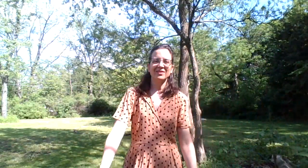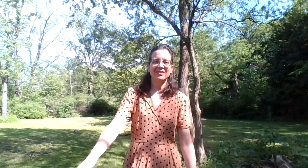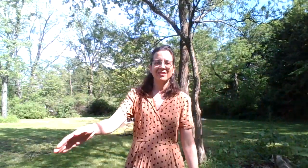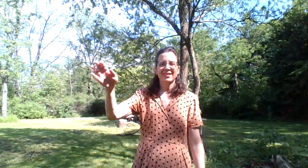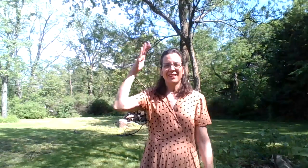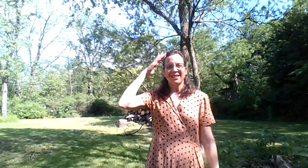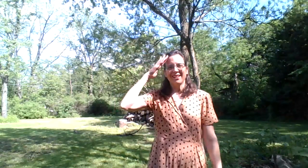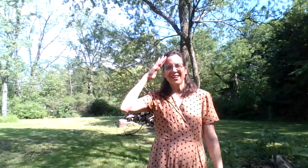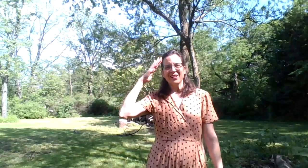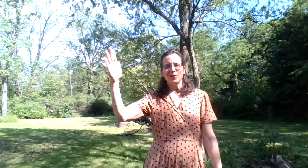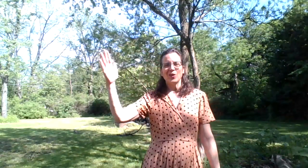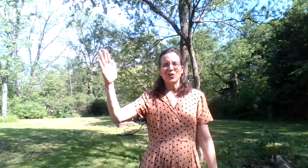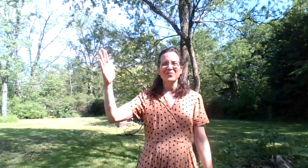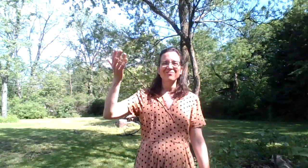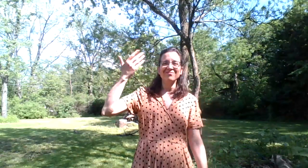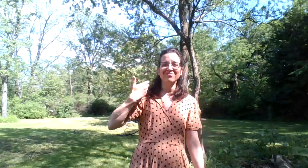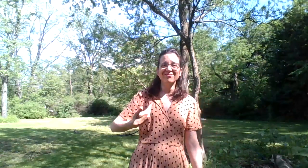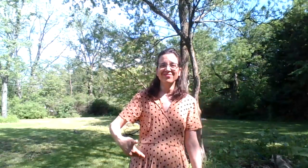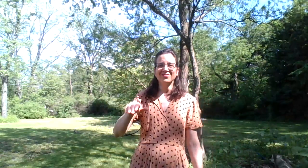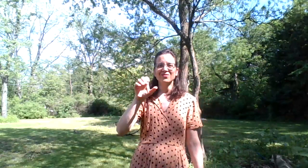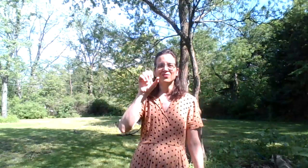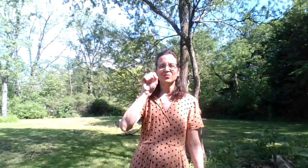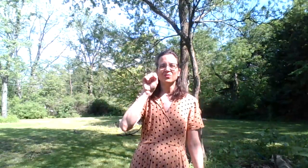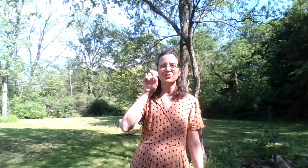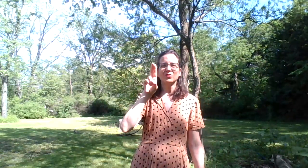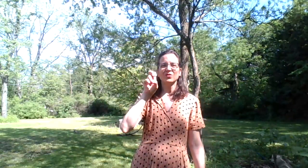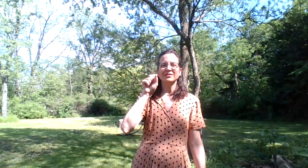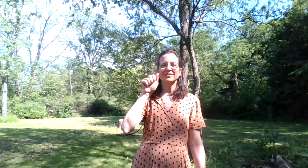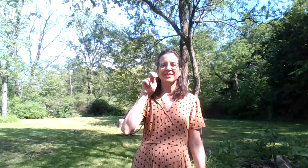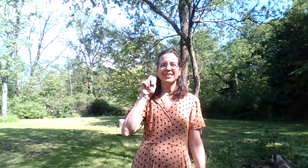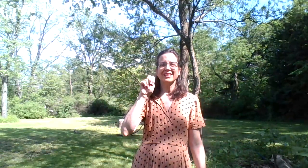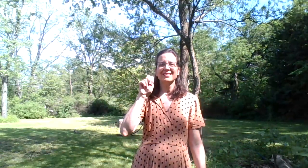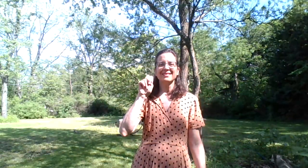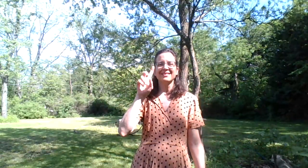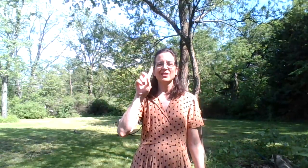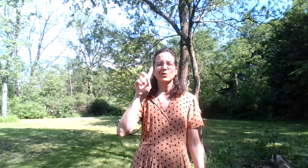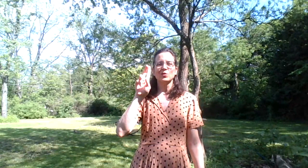Hello! I'm Susan Dupor, the art teacher.